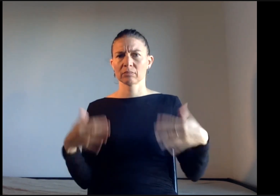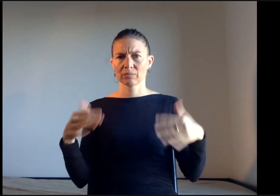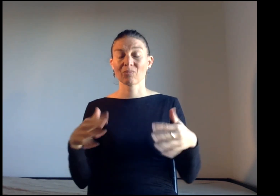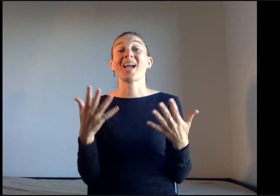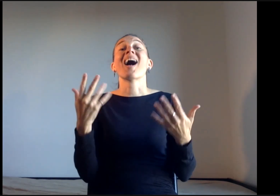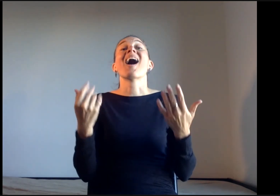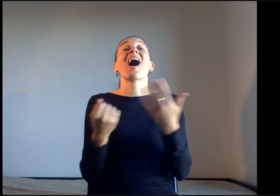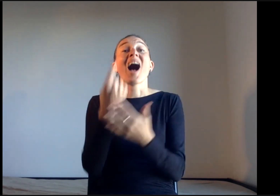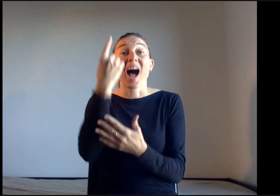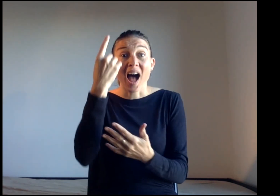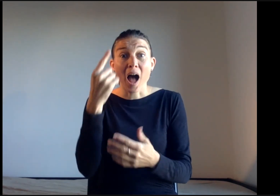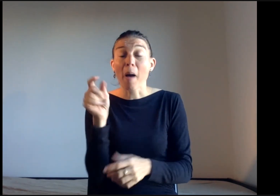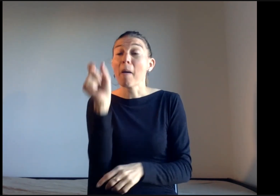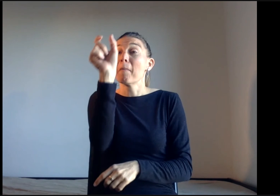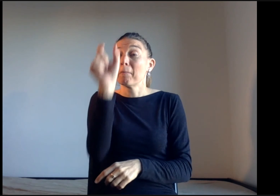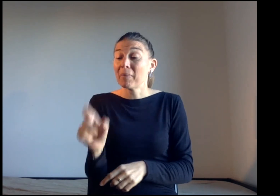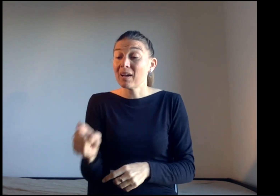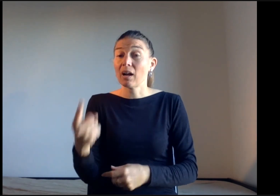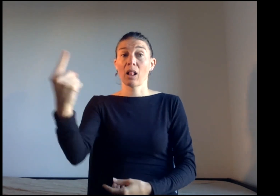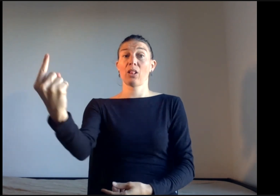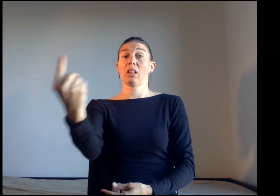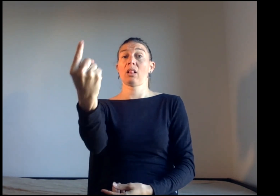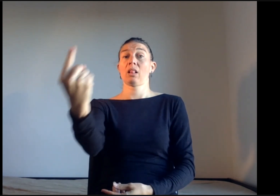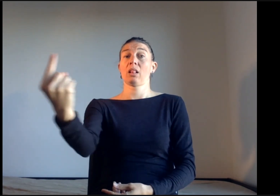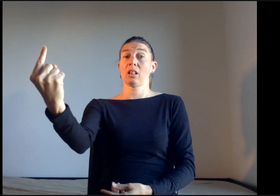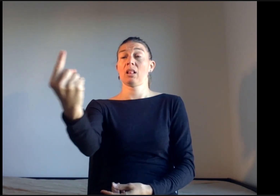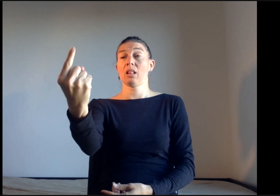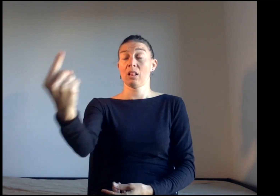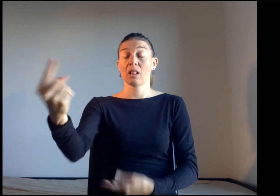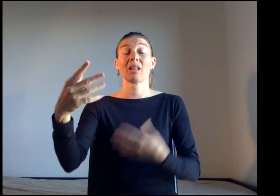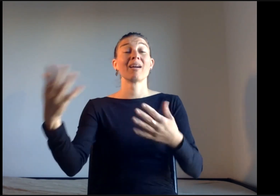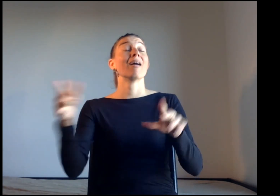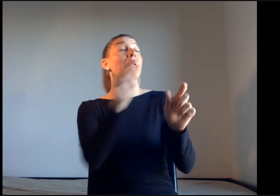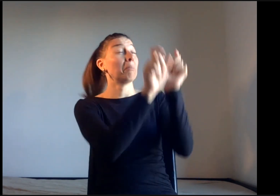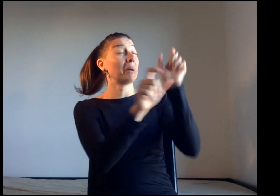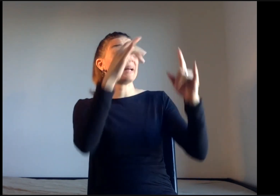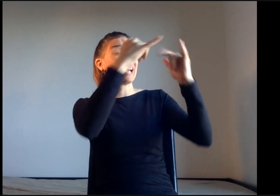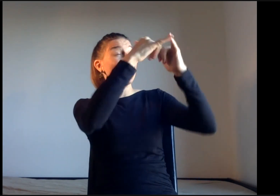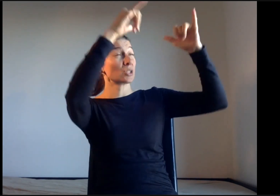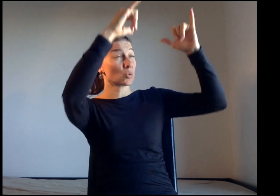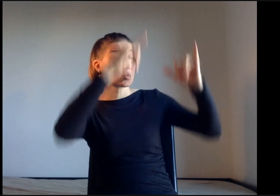of persons with disabilities, and the lack of communication